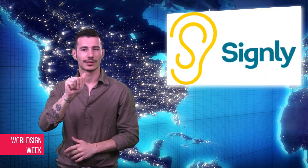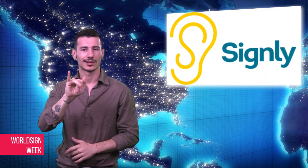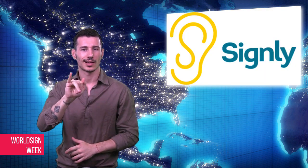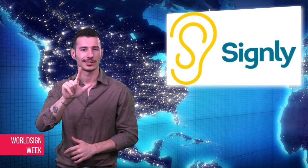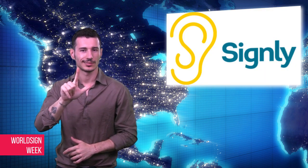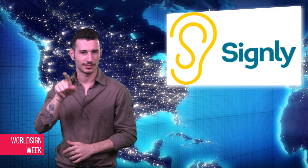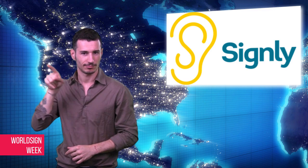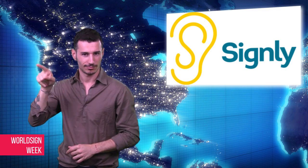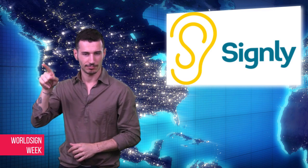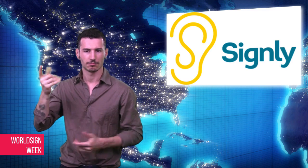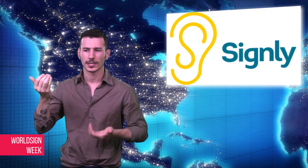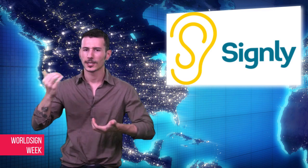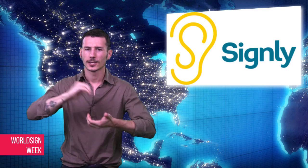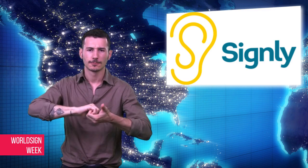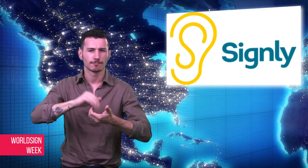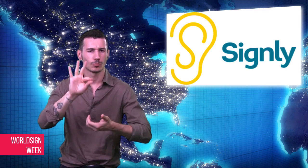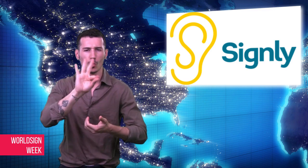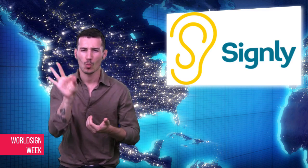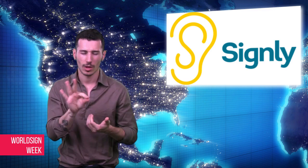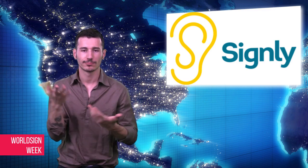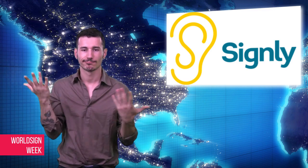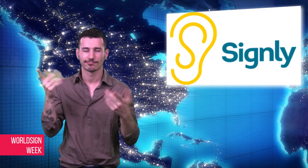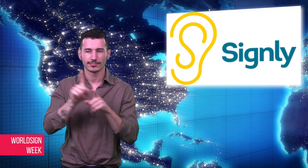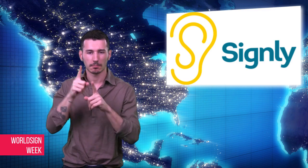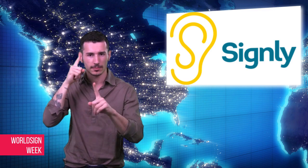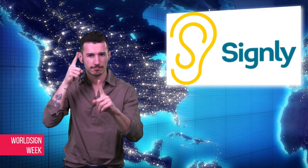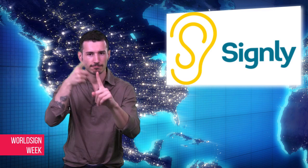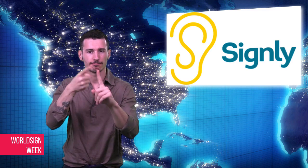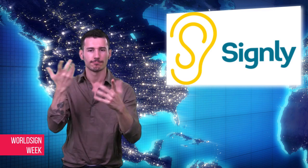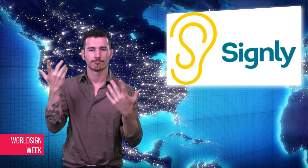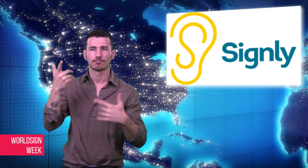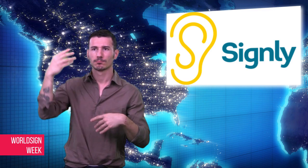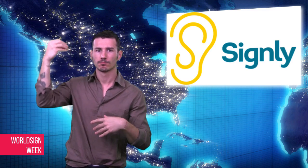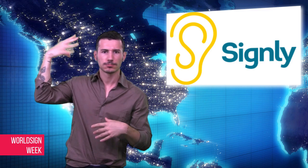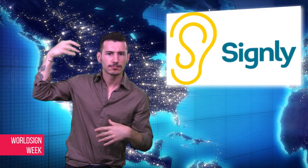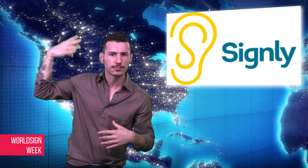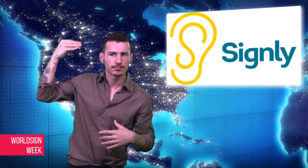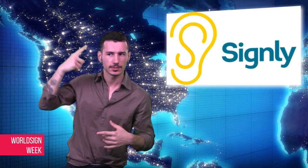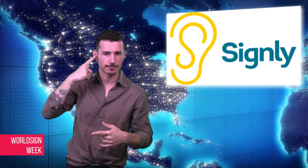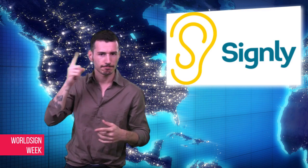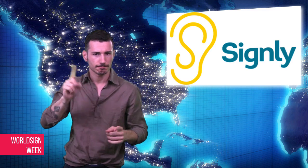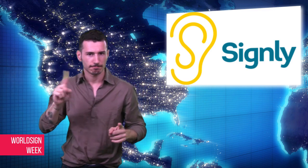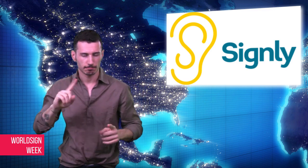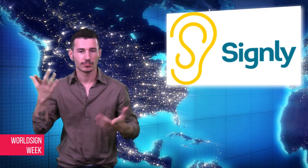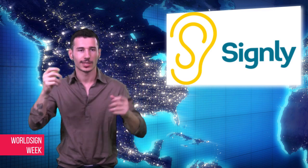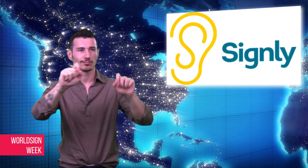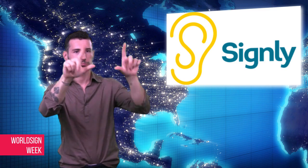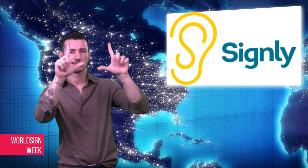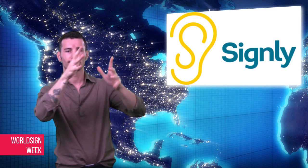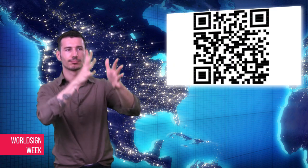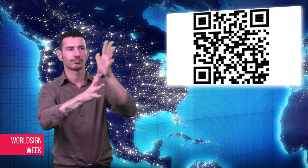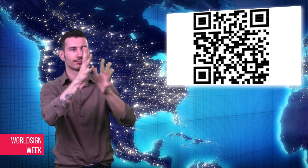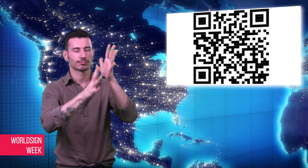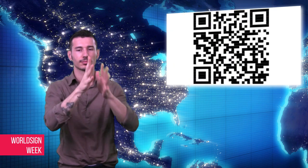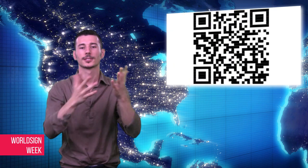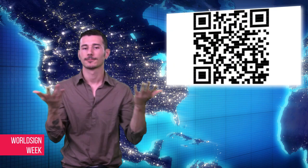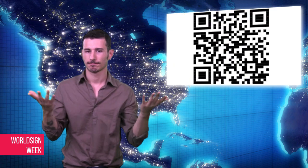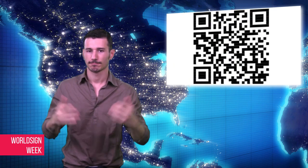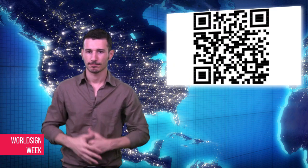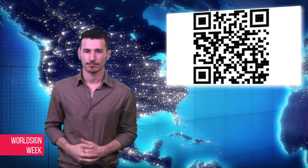rail-crossings. This app can be used in other areas including safety, health,